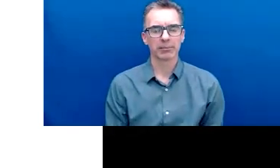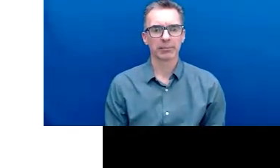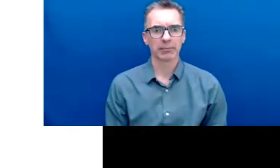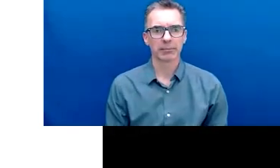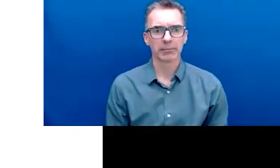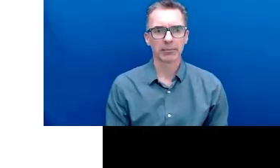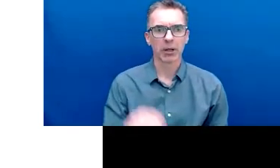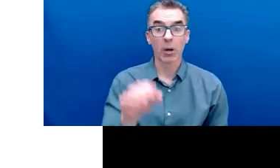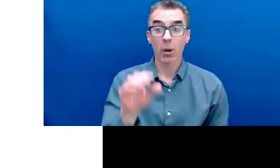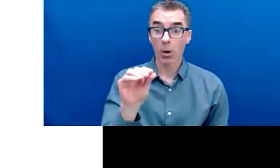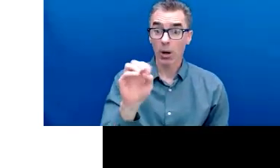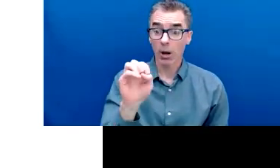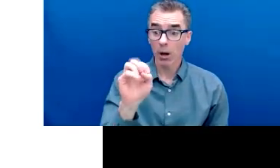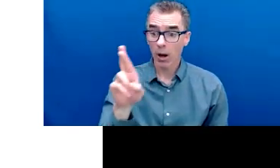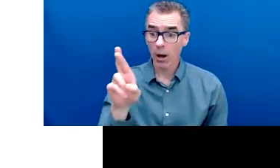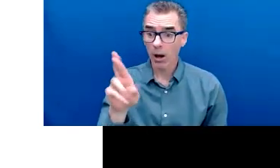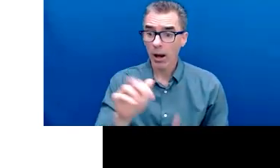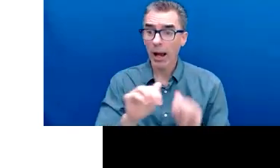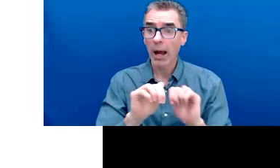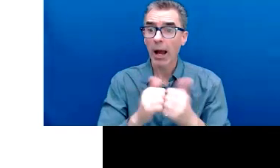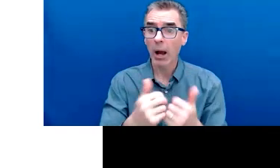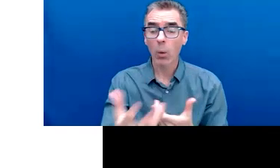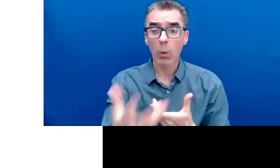how to incorporate OER materials in your course.